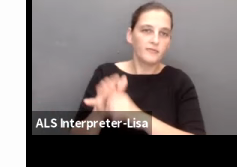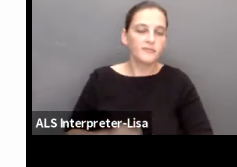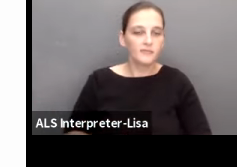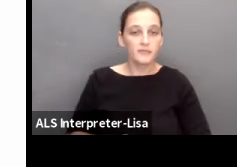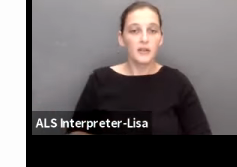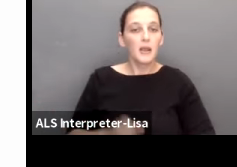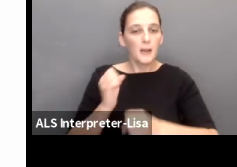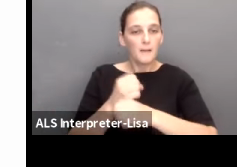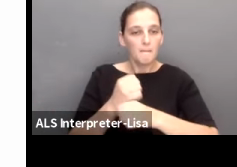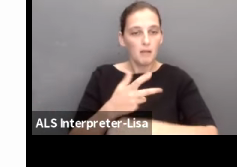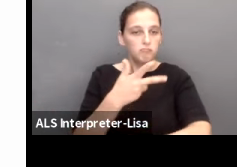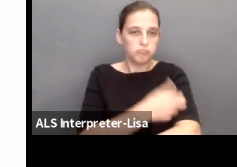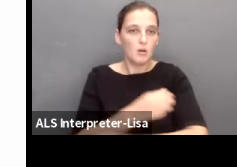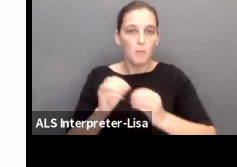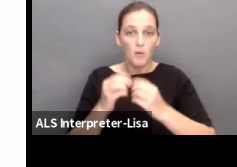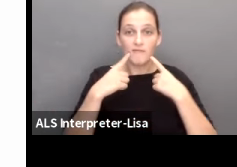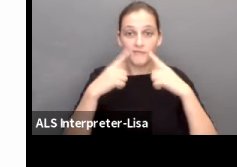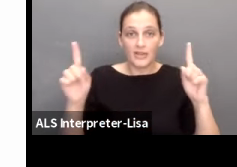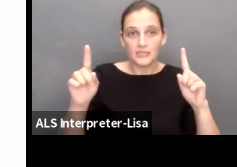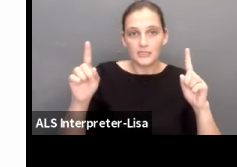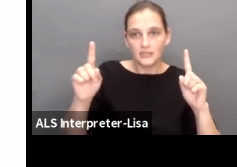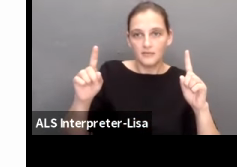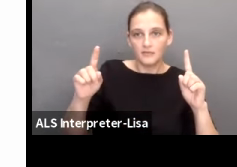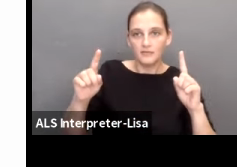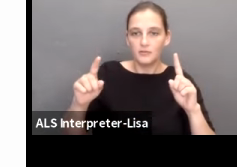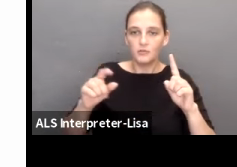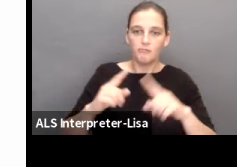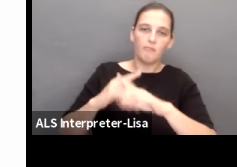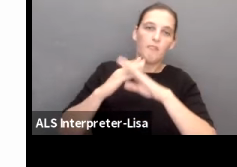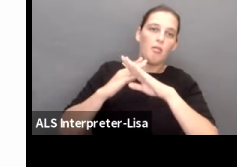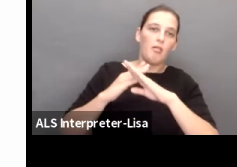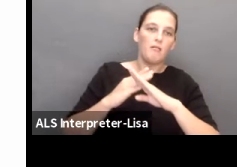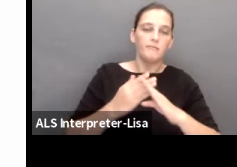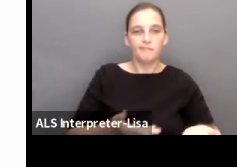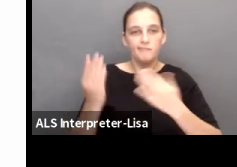effective than it even is against hospitalizations and death.